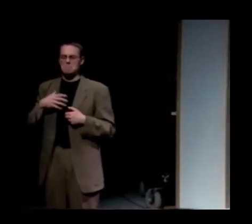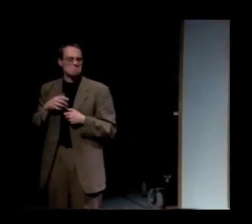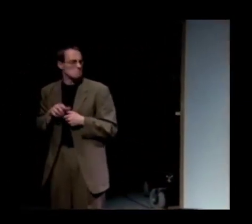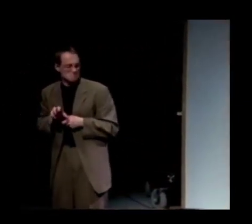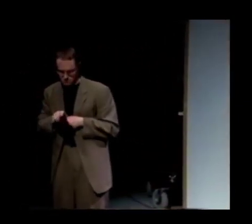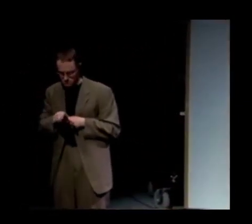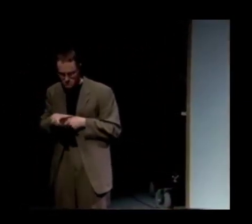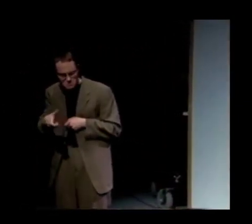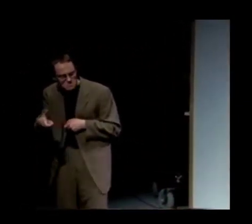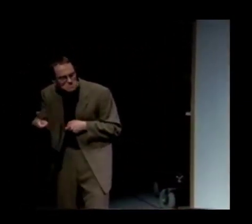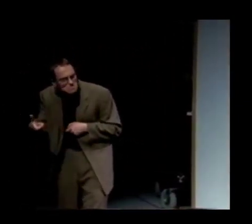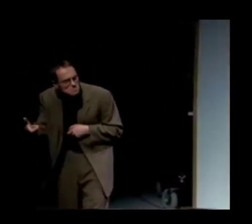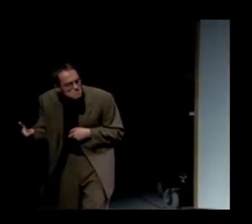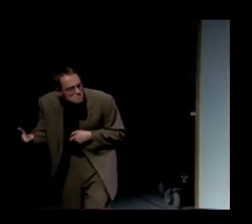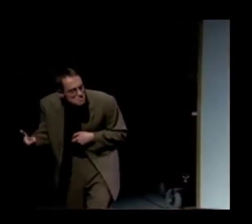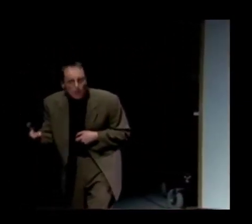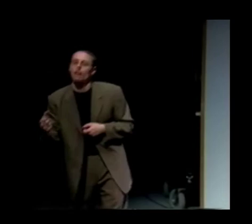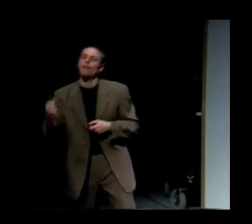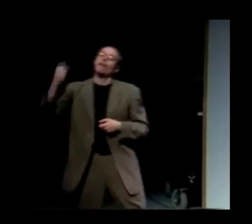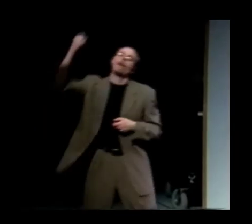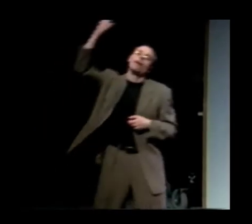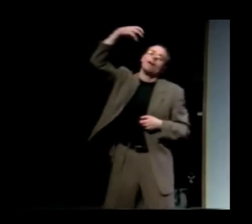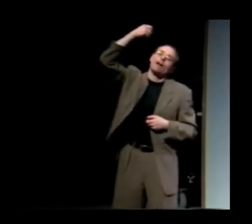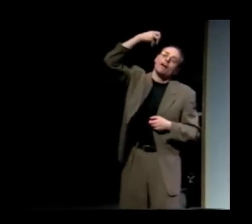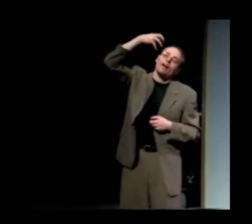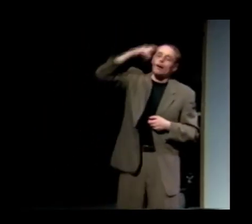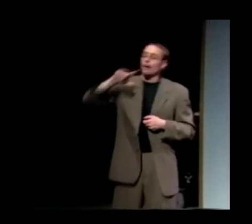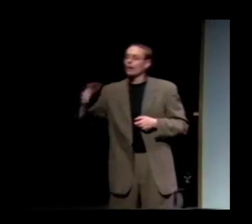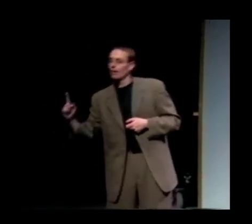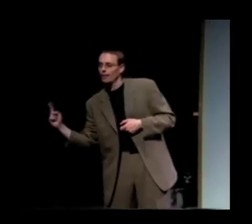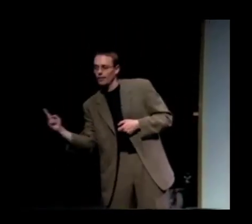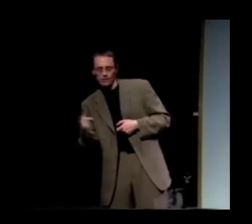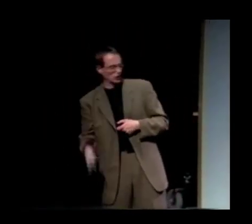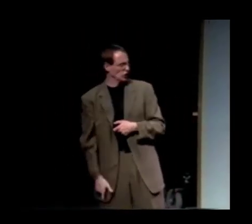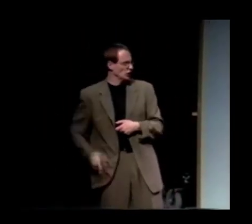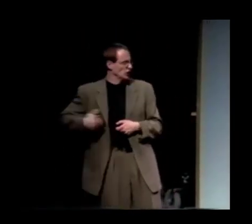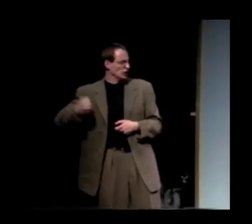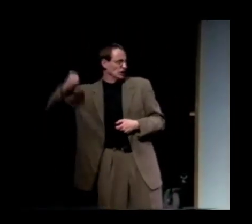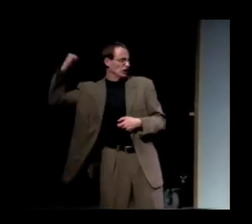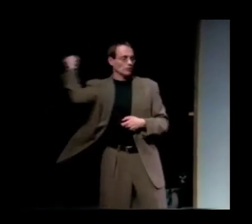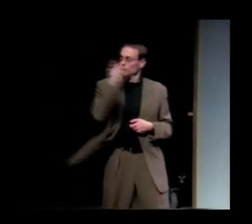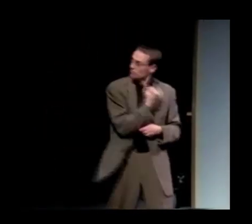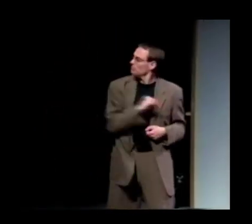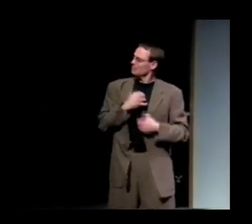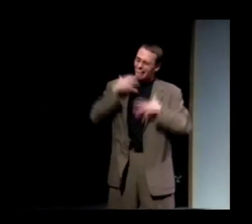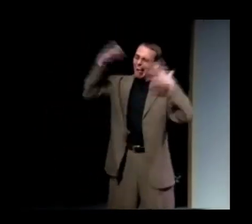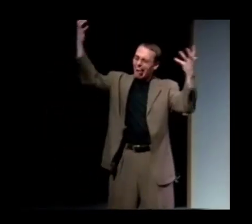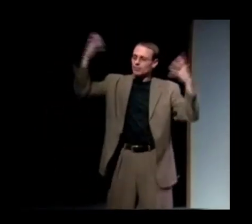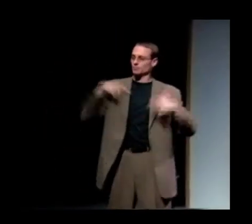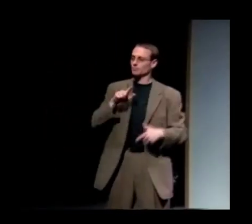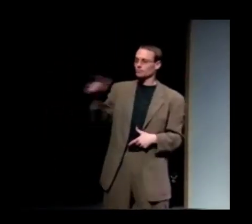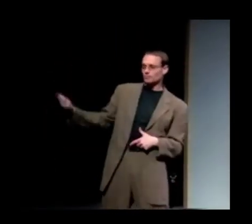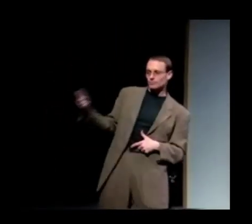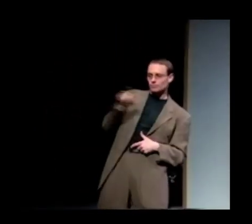AND THEN YOU HAVE THIS MAN COMING IN THE DOOR LIKE THIS, AND THEN YOU CUT BACK TO THE WOMAN IN THE SHOWER. SHE DOESN'T KNOW WHAT'S HAPPENING, AND THEN YOU CUT BACK TO THE MAN,